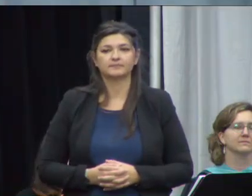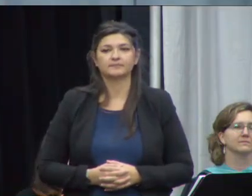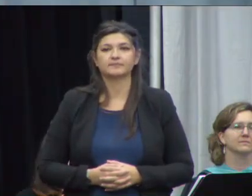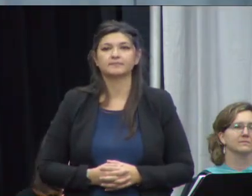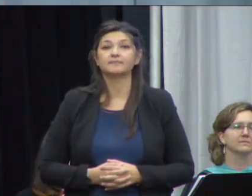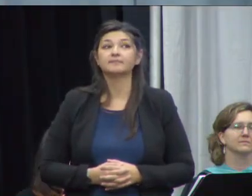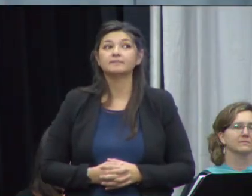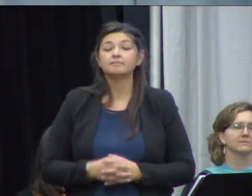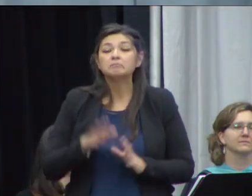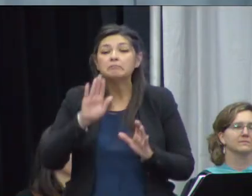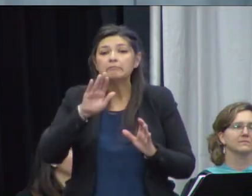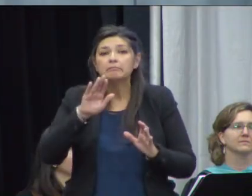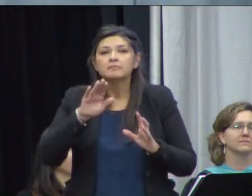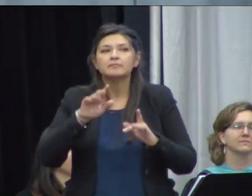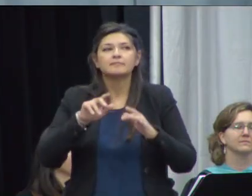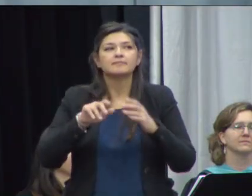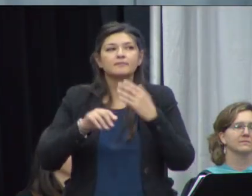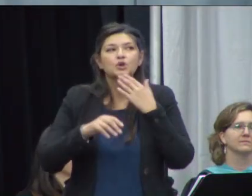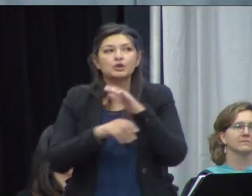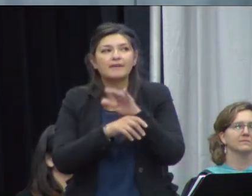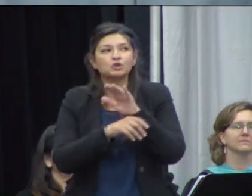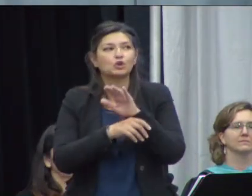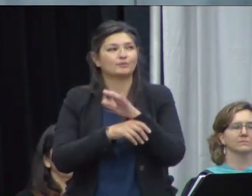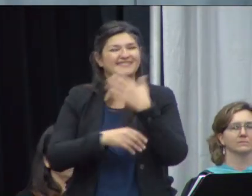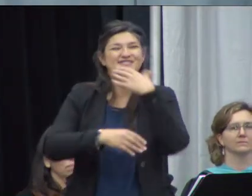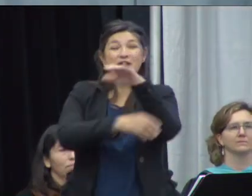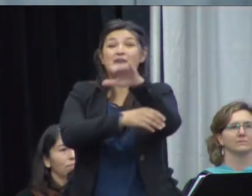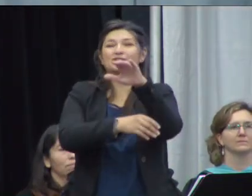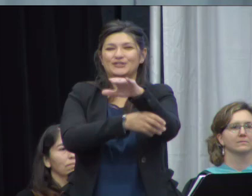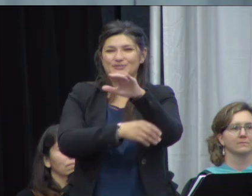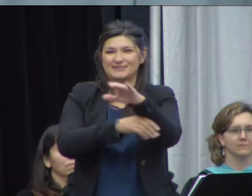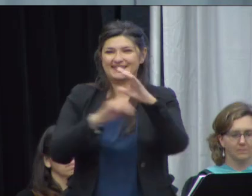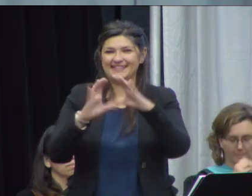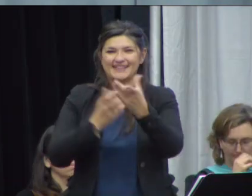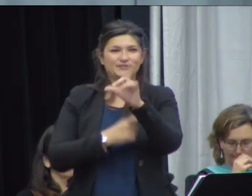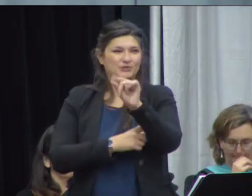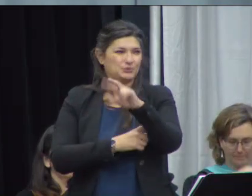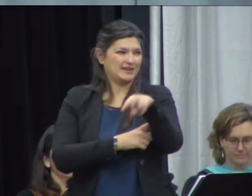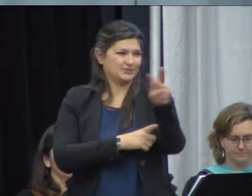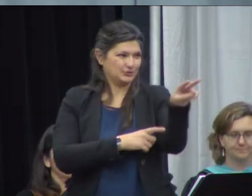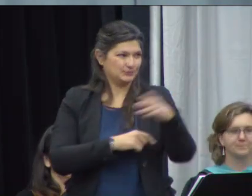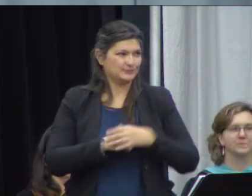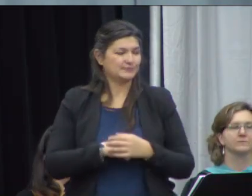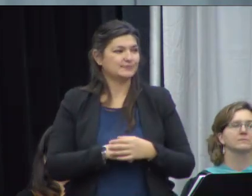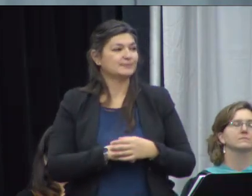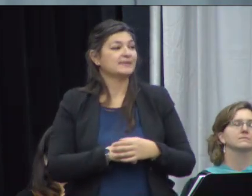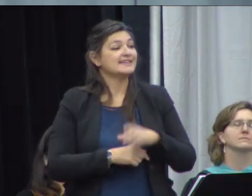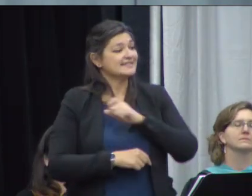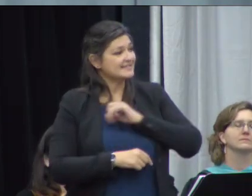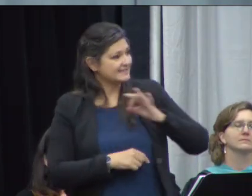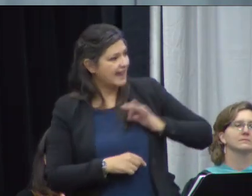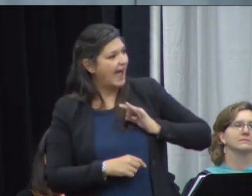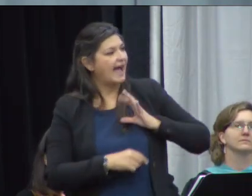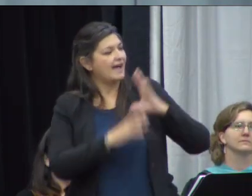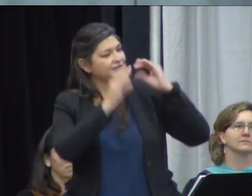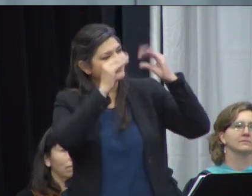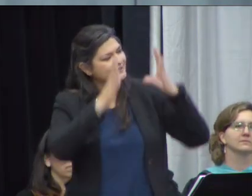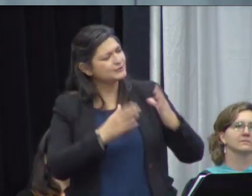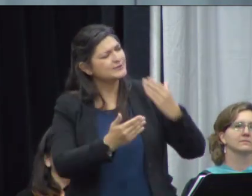Good afternoon, Class of '22. Thank you to the West Mesa staff and faculty that have made this day possible.